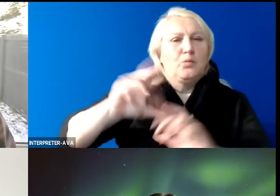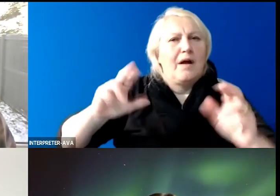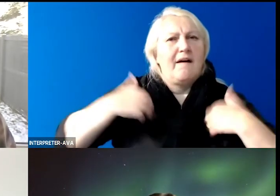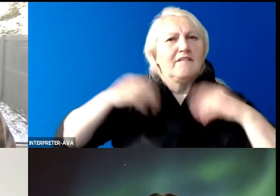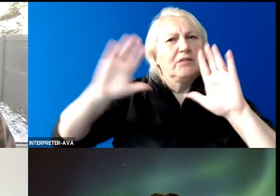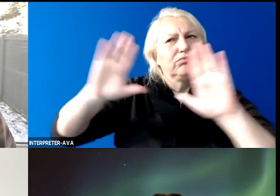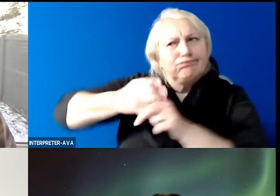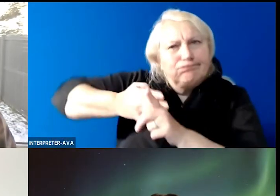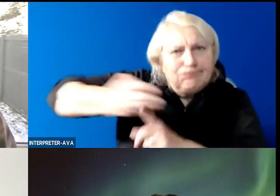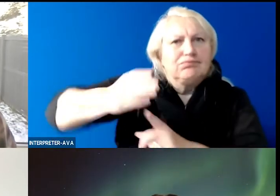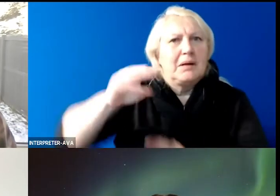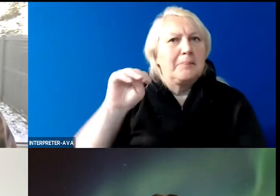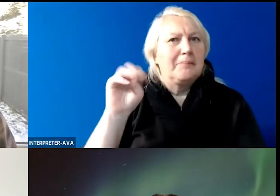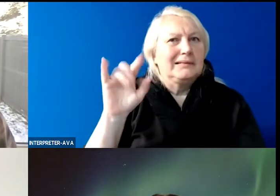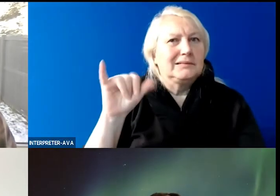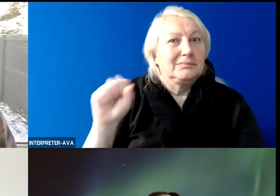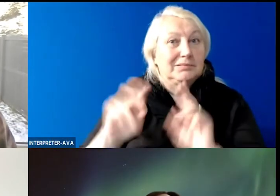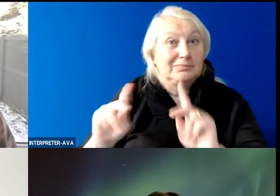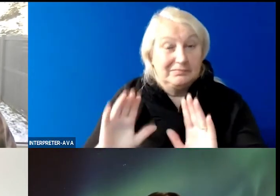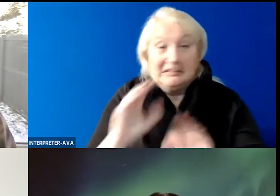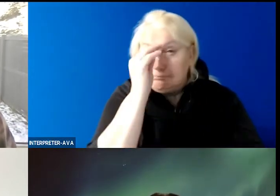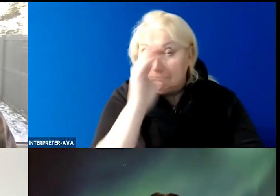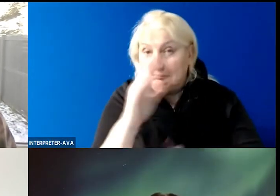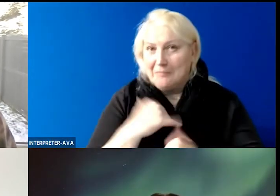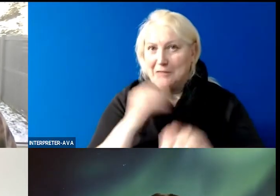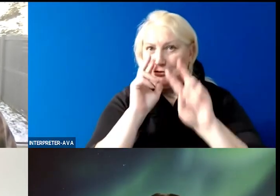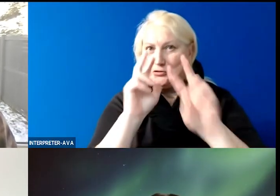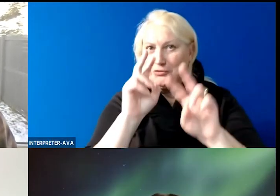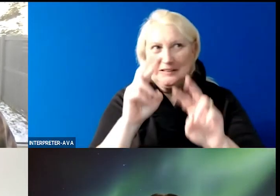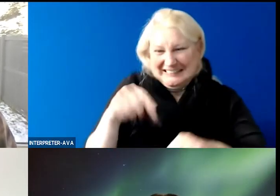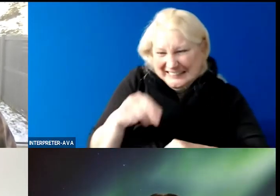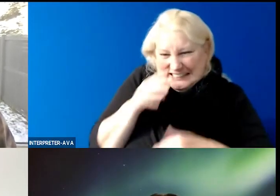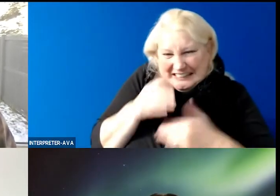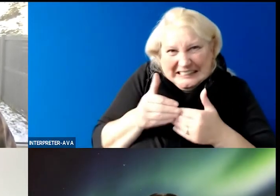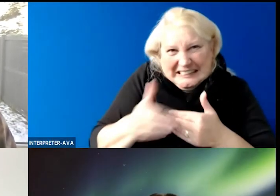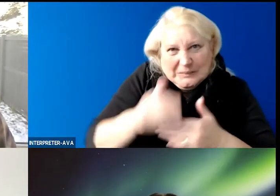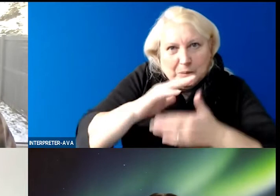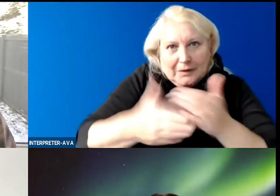I will come home this weekend and I will look forward to coming home and again,